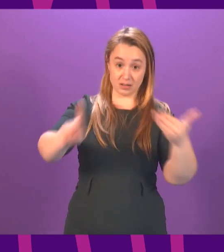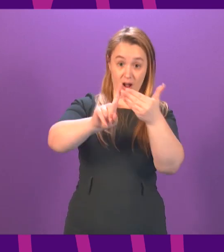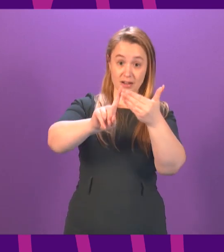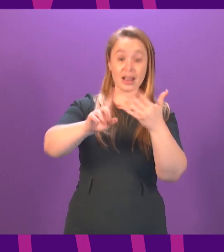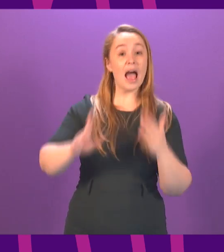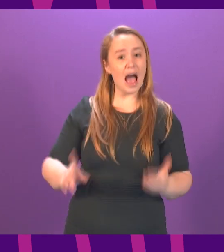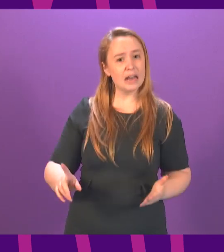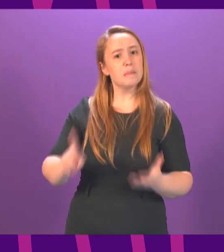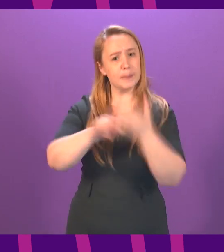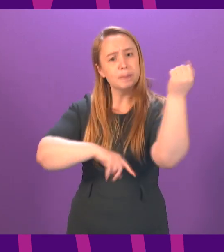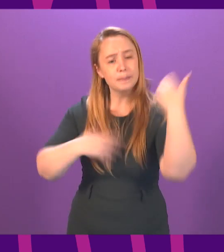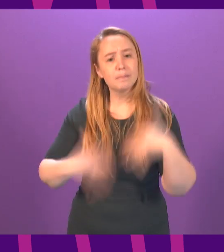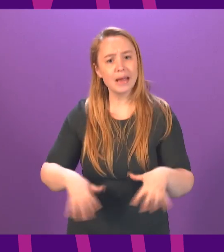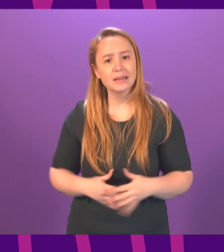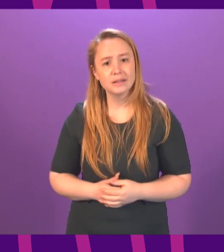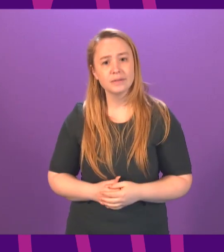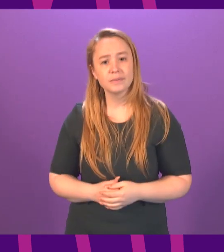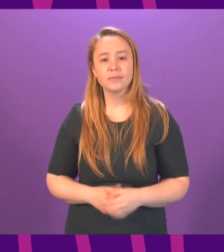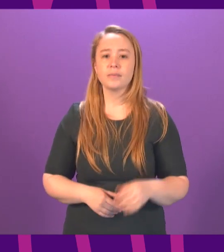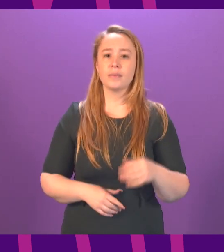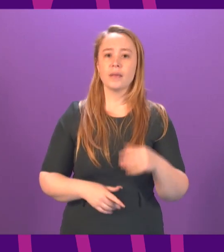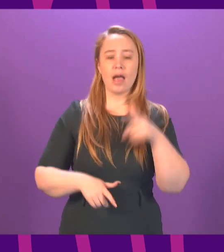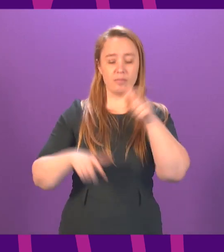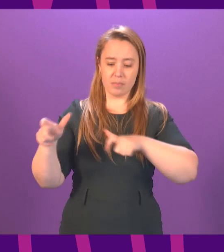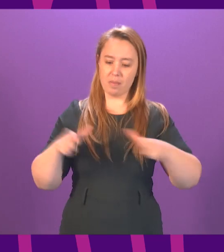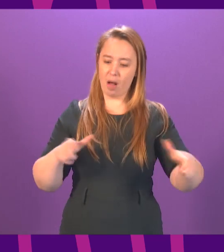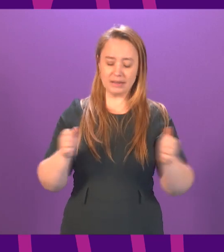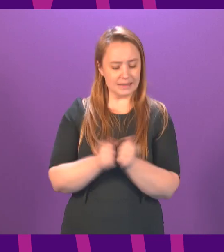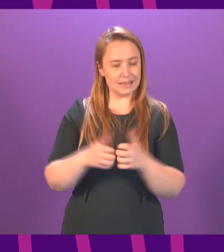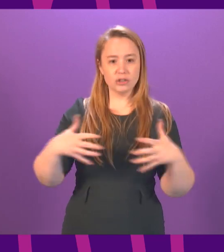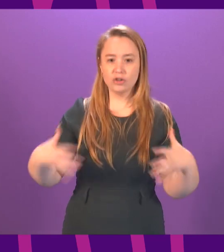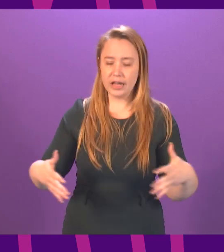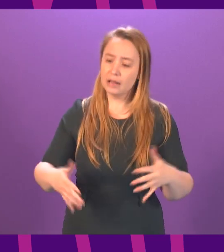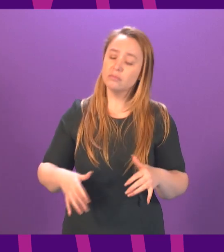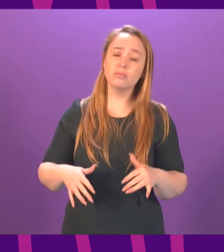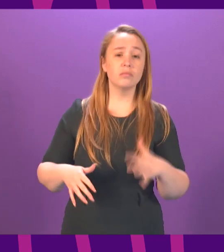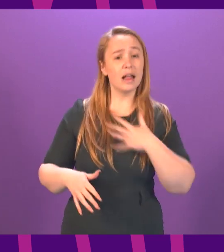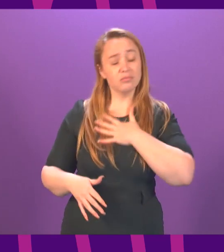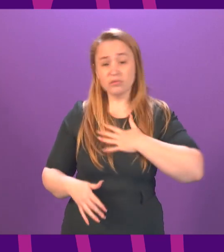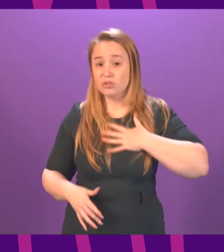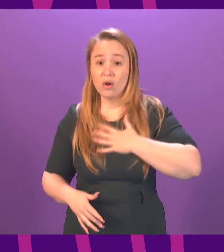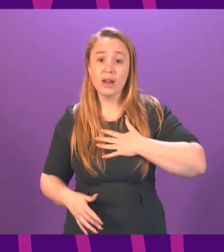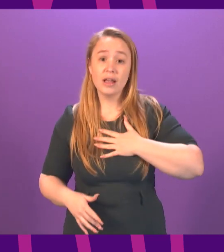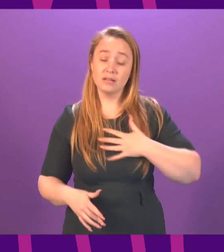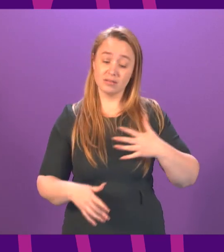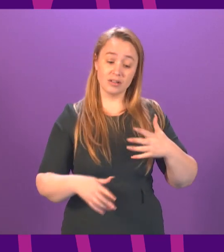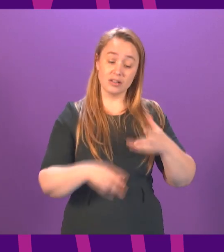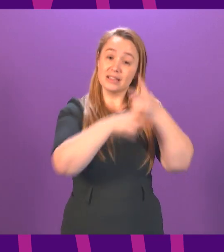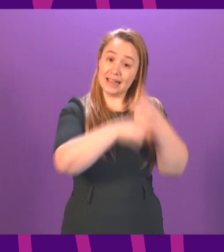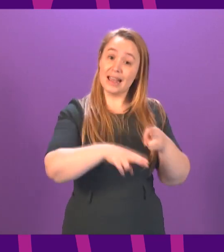I am sorry that people do not agree that we should have prioritised care homes early; I